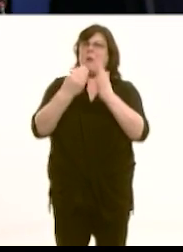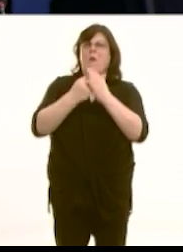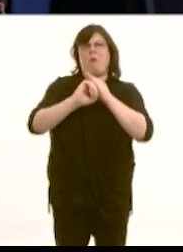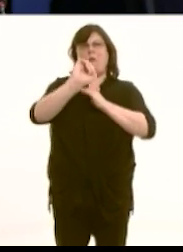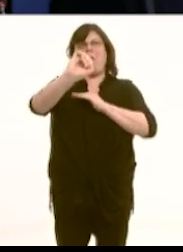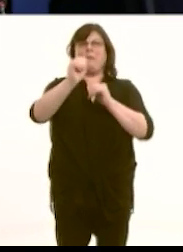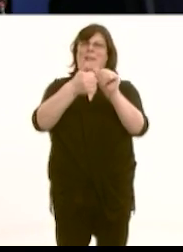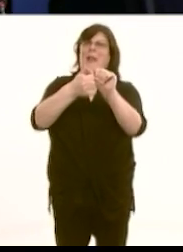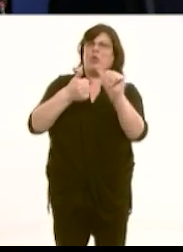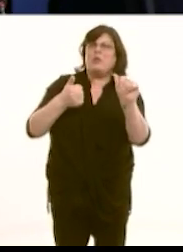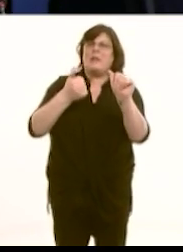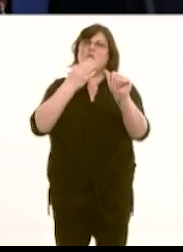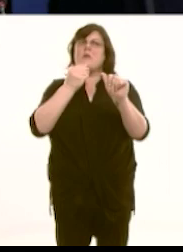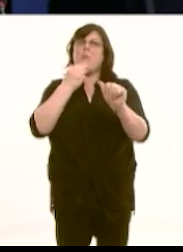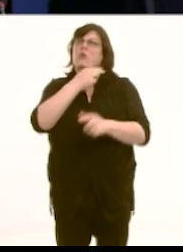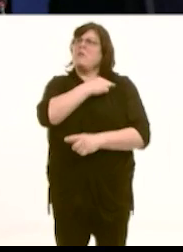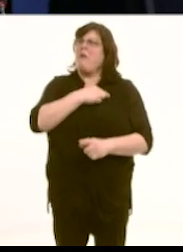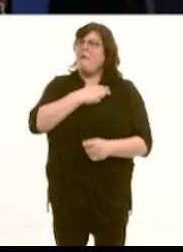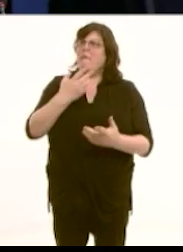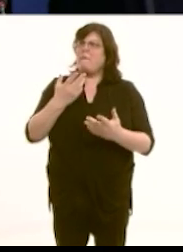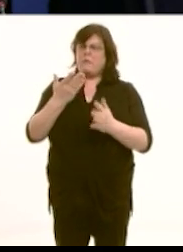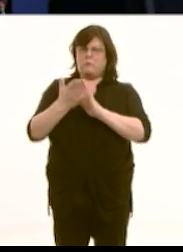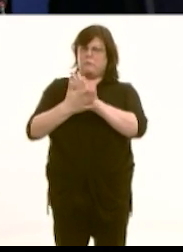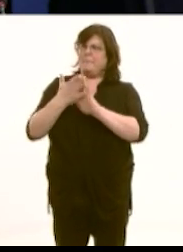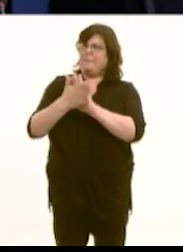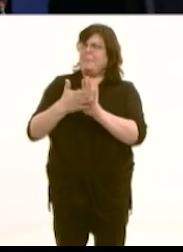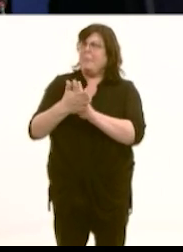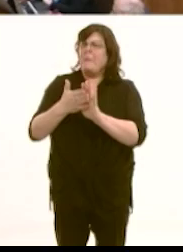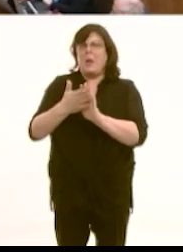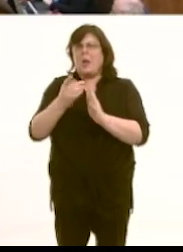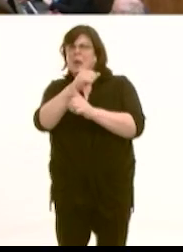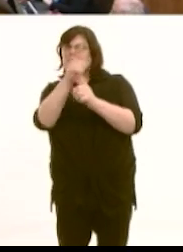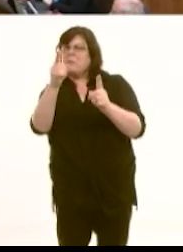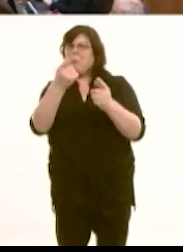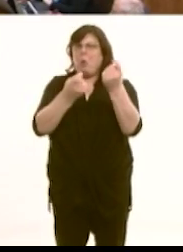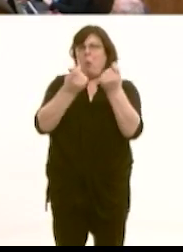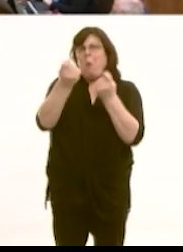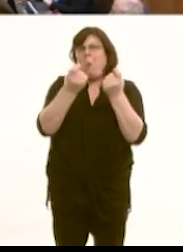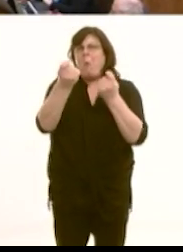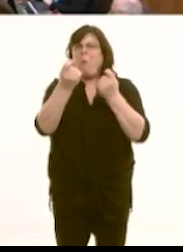What does that tell us, in your view, First Minister, about the condition of the staffing capacity of the health service in north Wales?